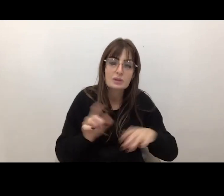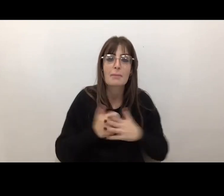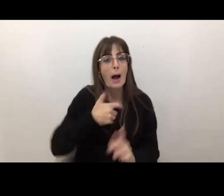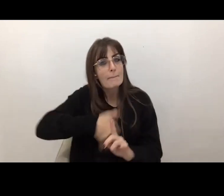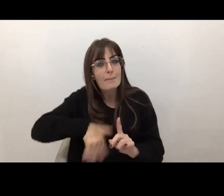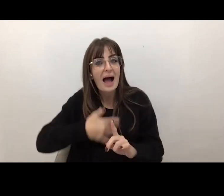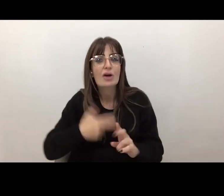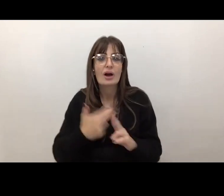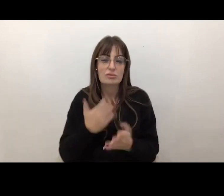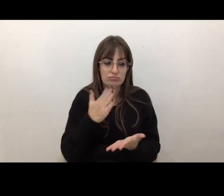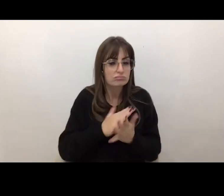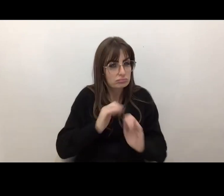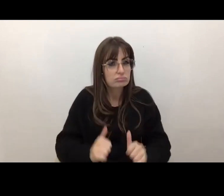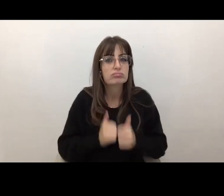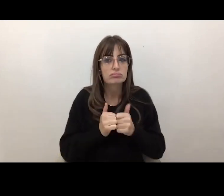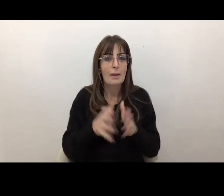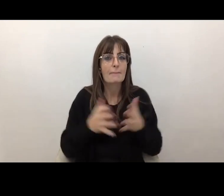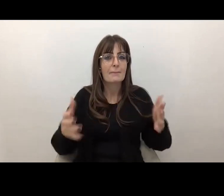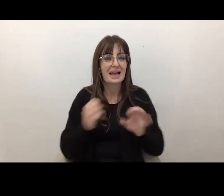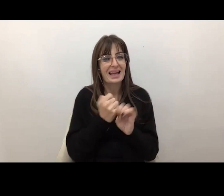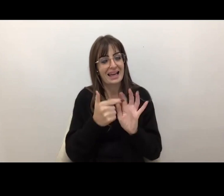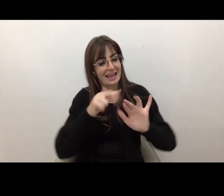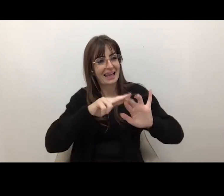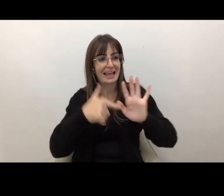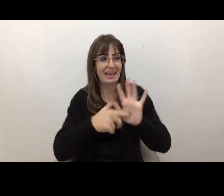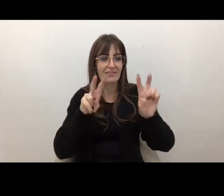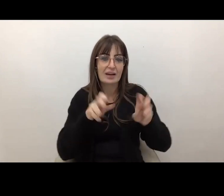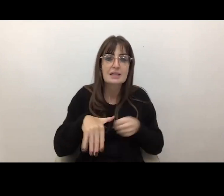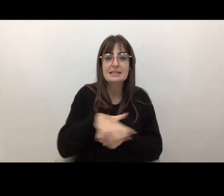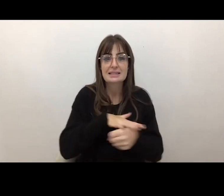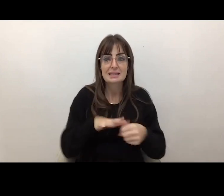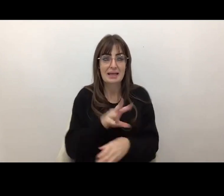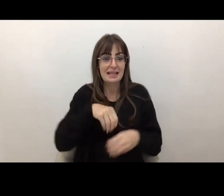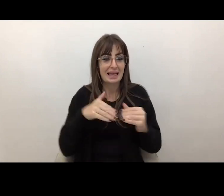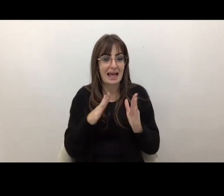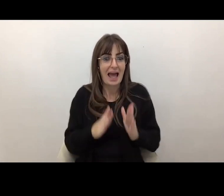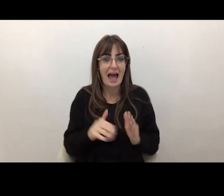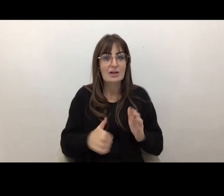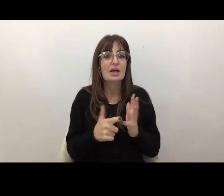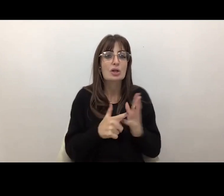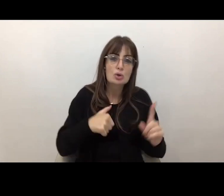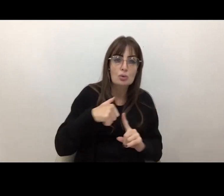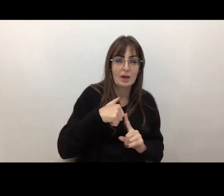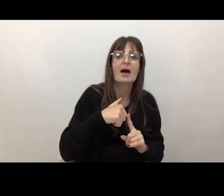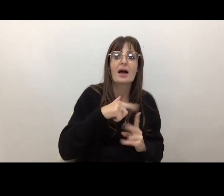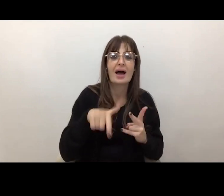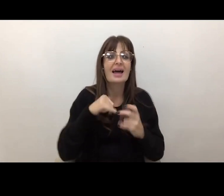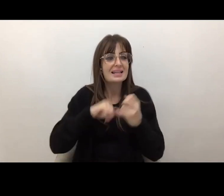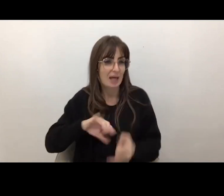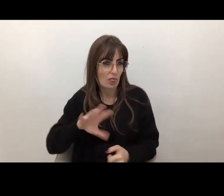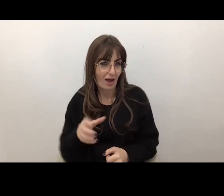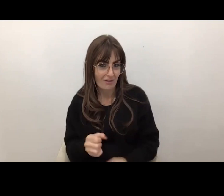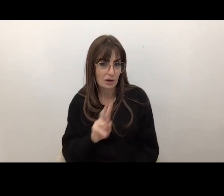is primarily in the major gifts space. I worked in-house in the UK and in South Africa with